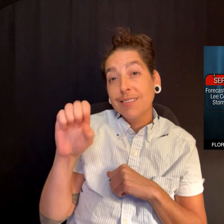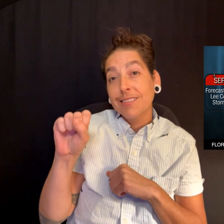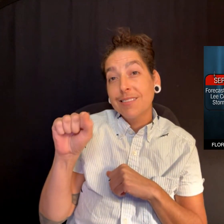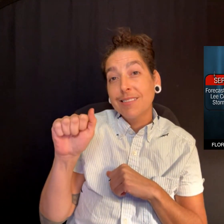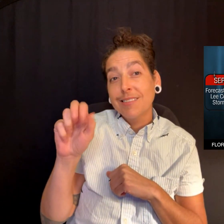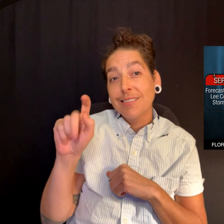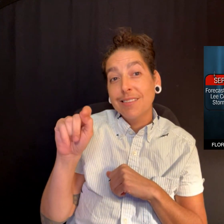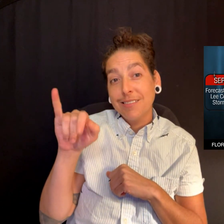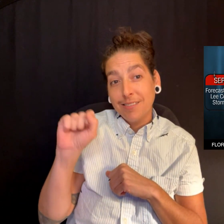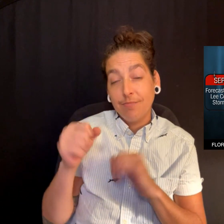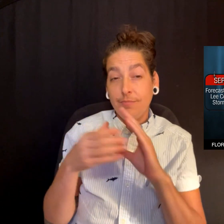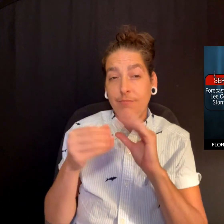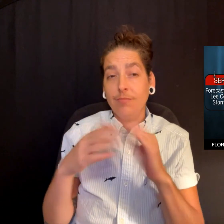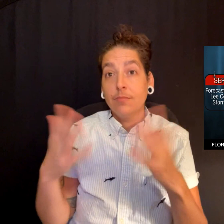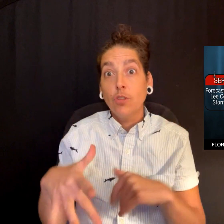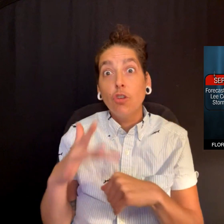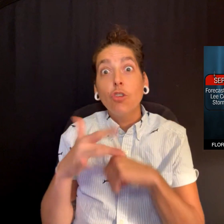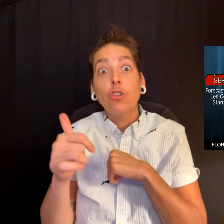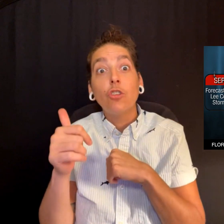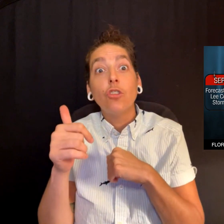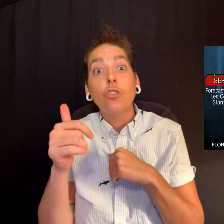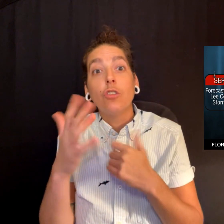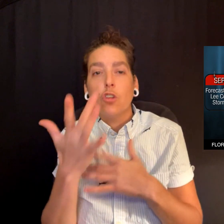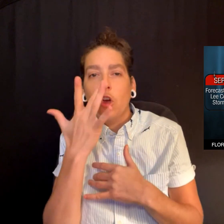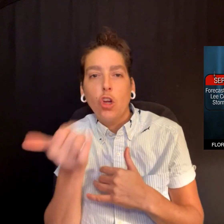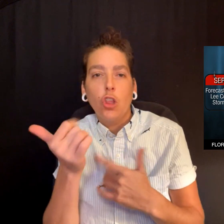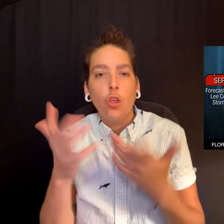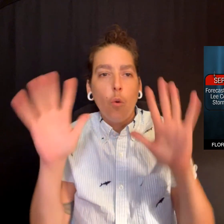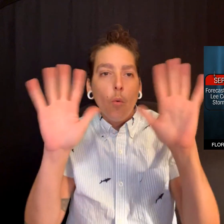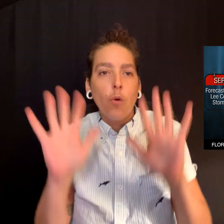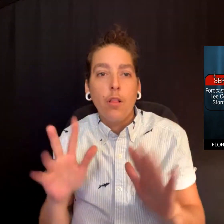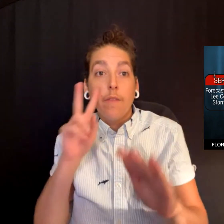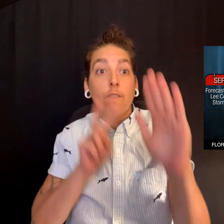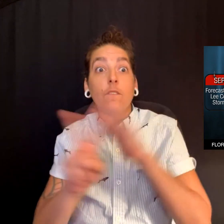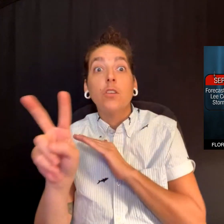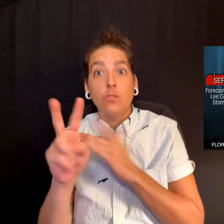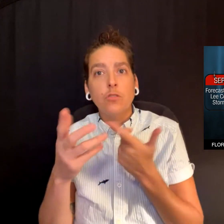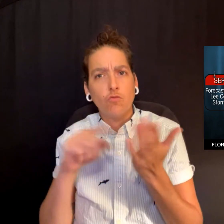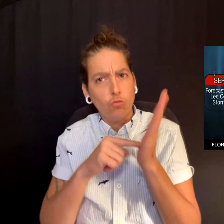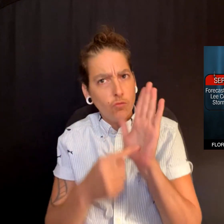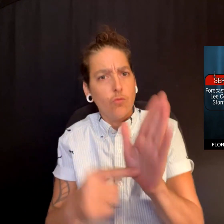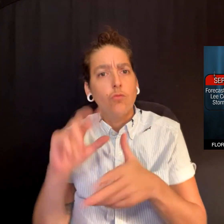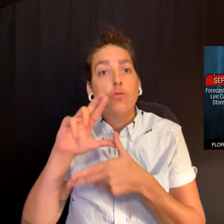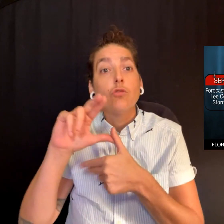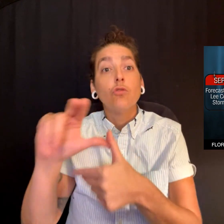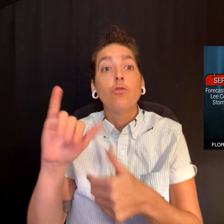Governor Ron DeSantis says earlier weather forecast. Had Ian heading towards Tampa.